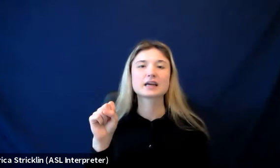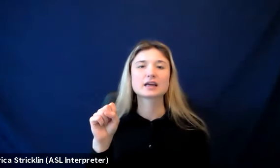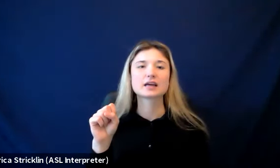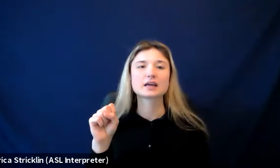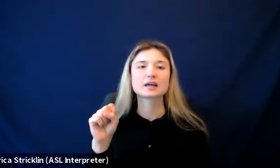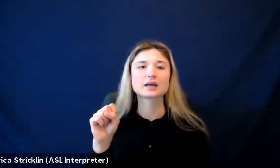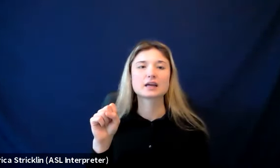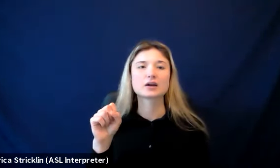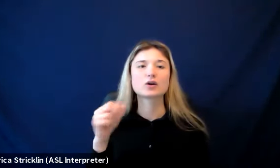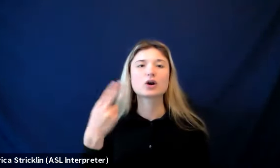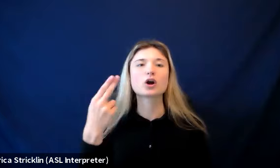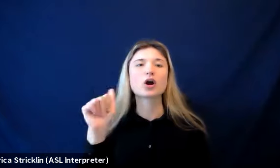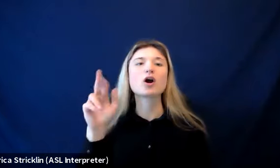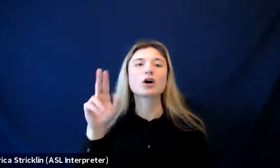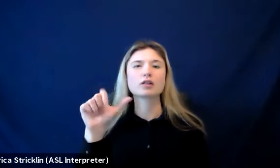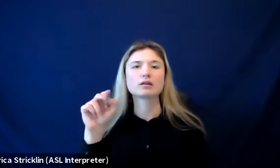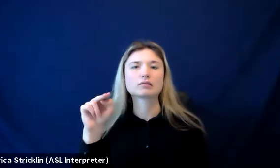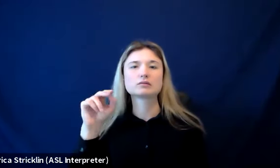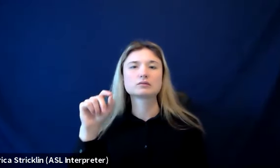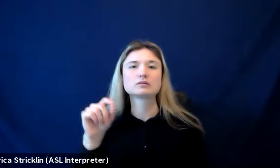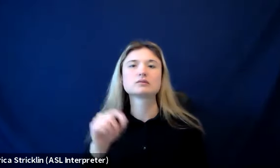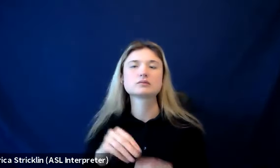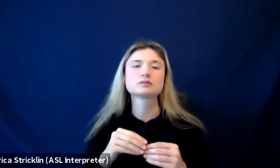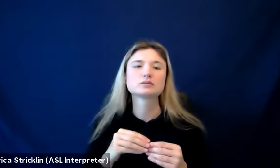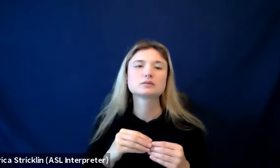Well,